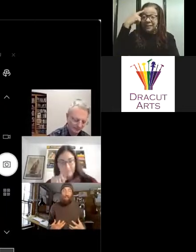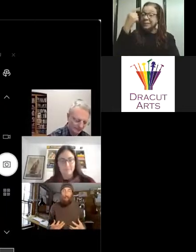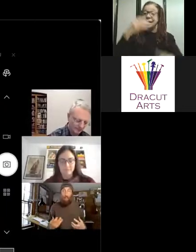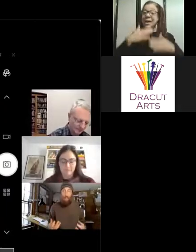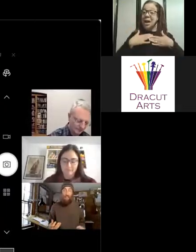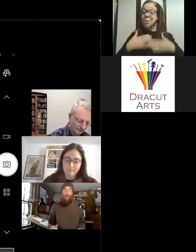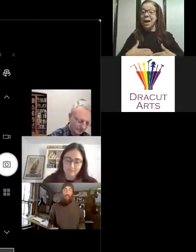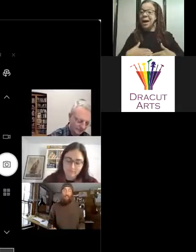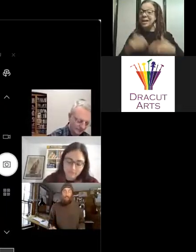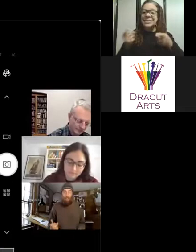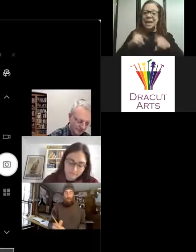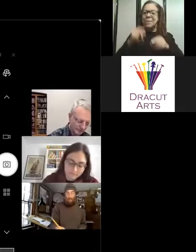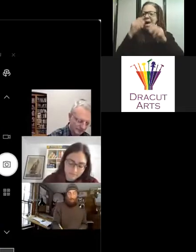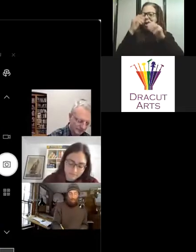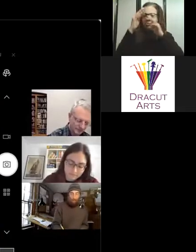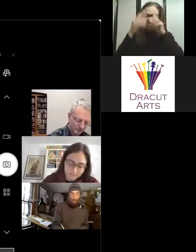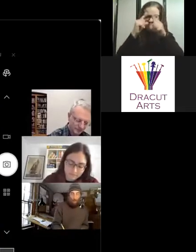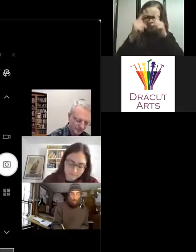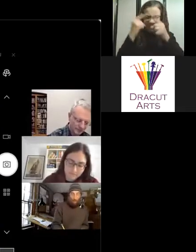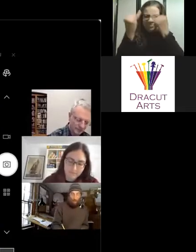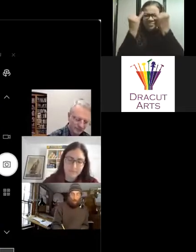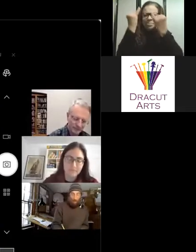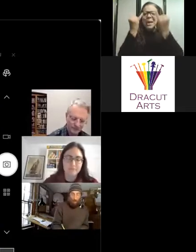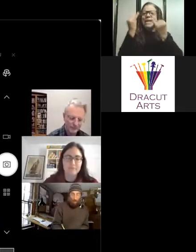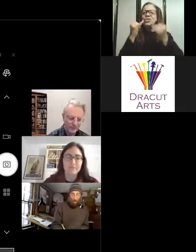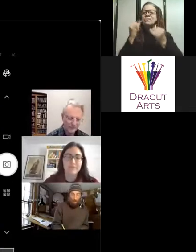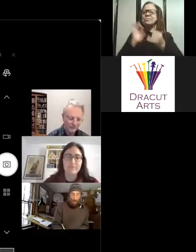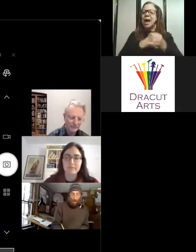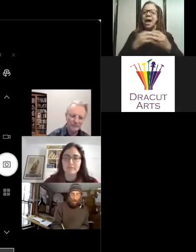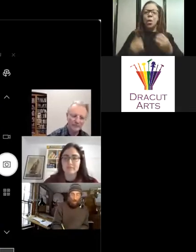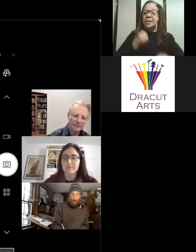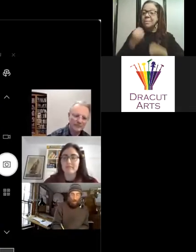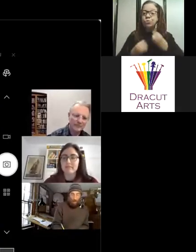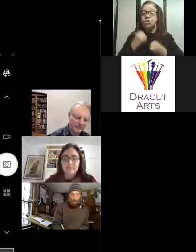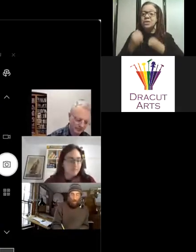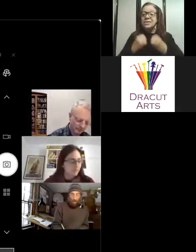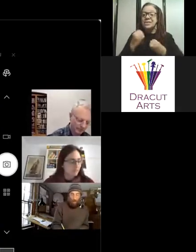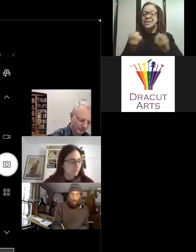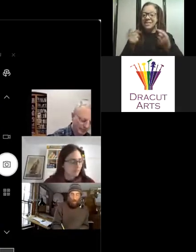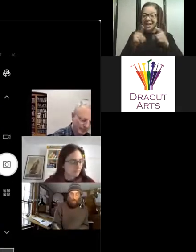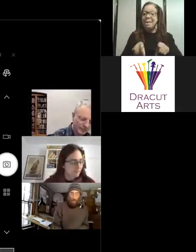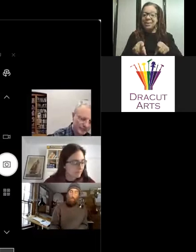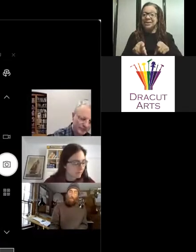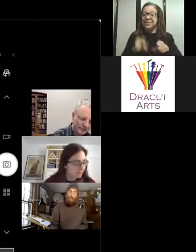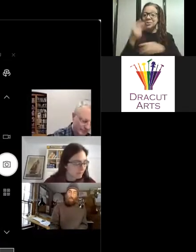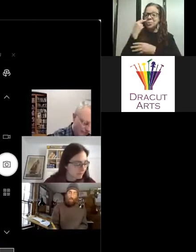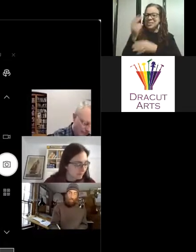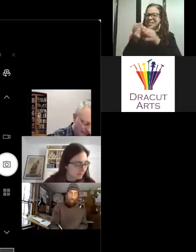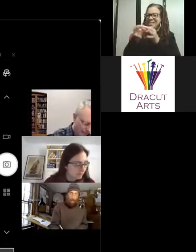in our imaginations, and our um, emotions. When we look at a simple simple face like this,